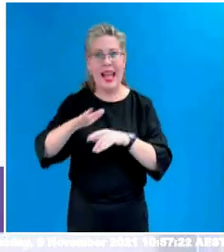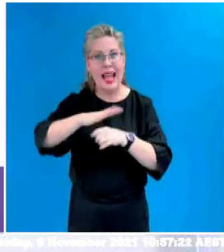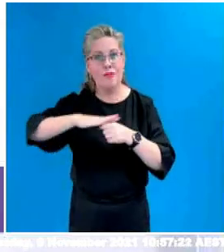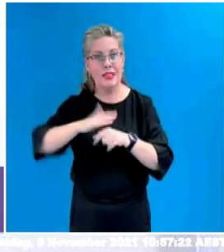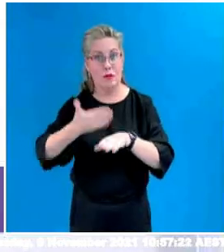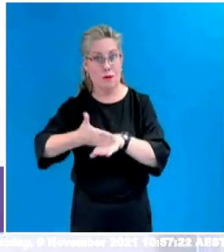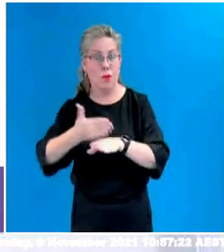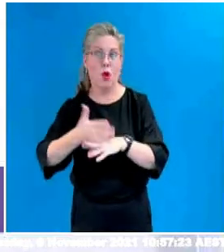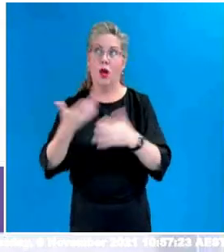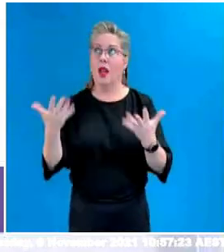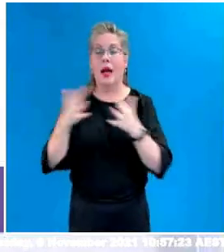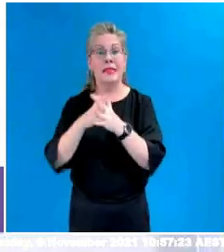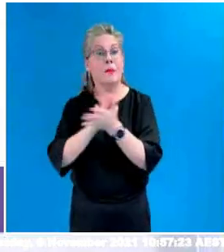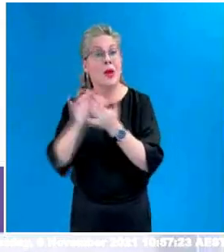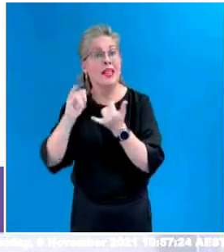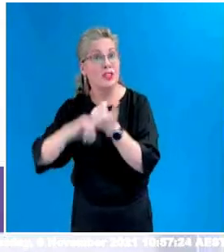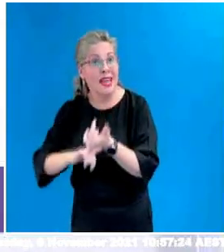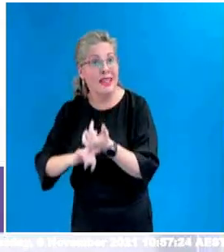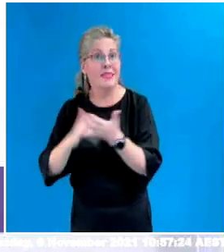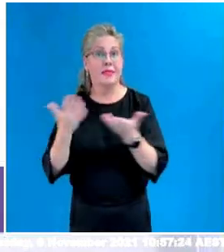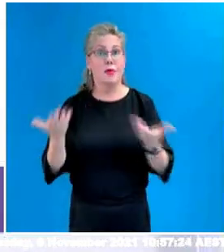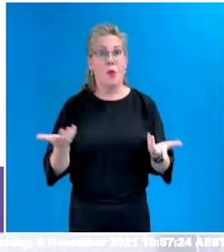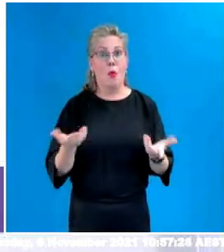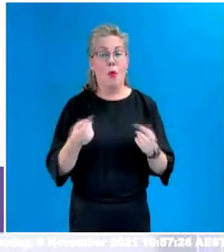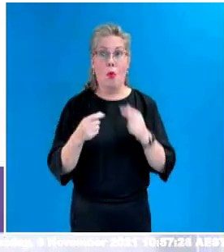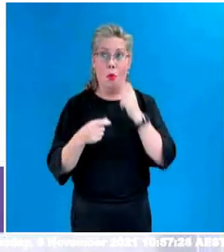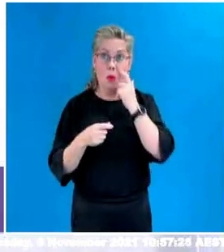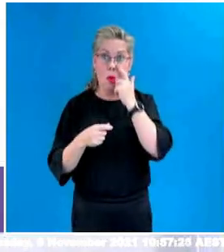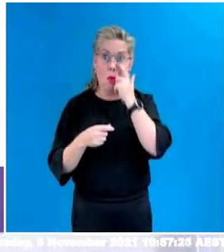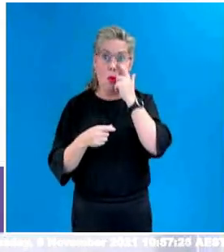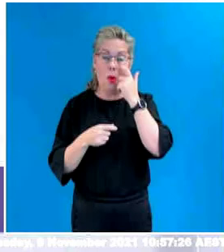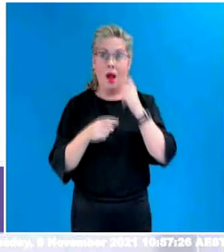there are also specific conventions that touch on human rights.